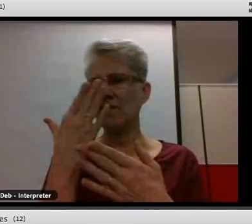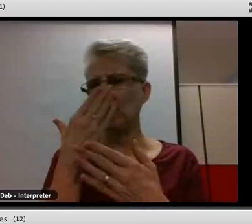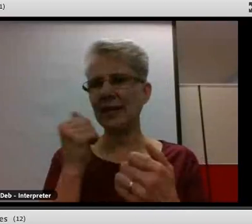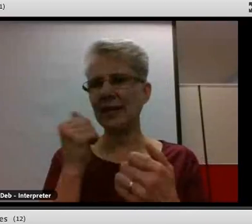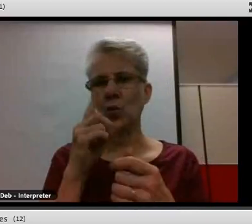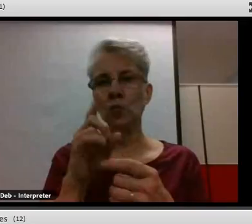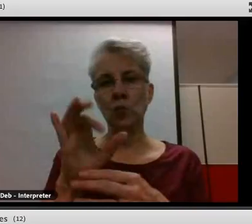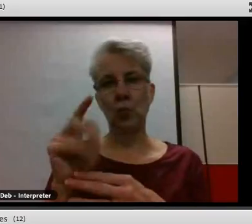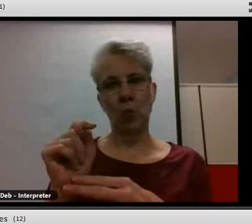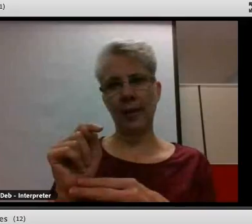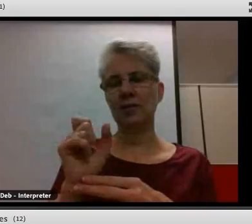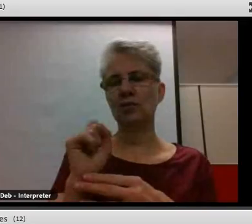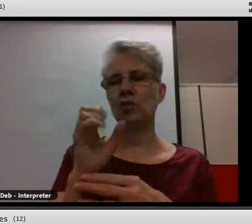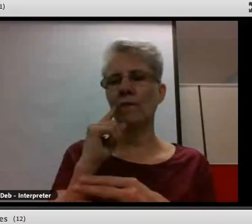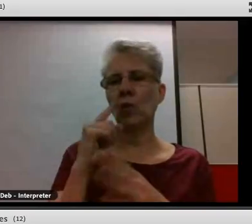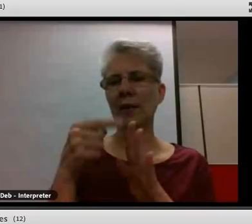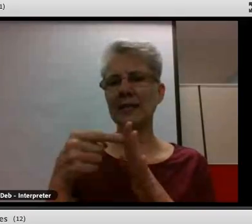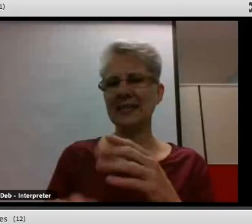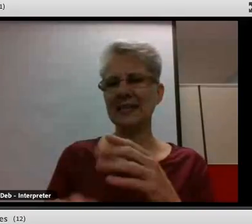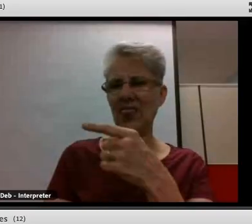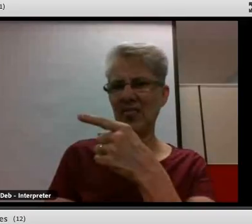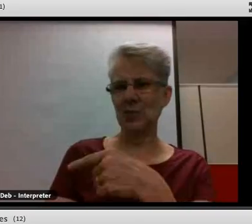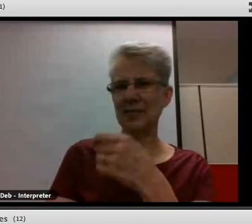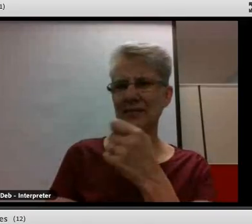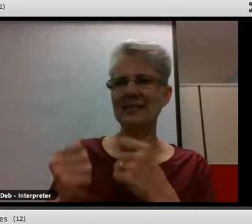not just a good idea, but it's also the law.